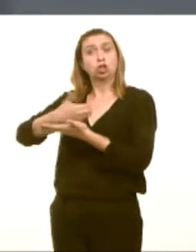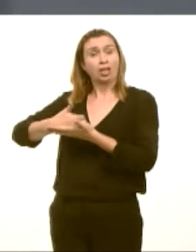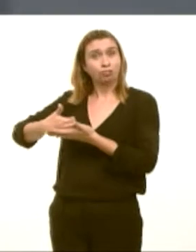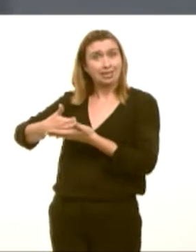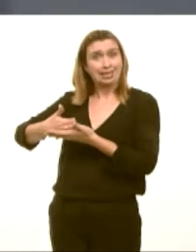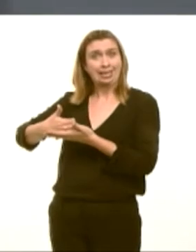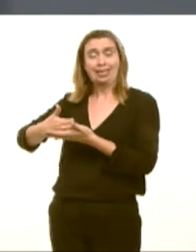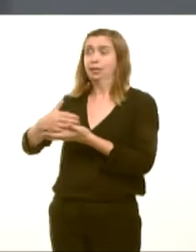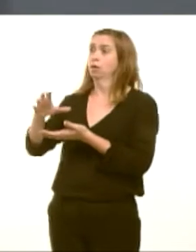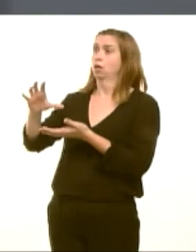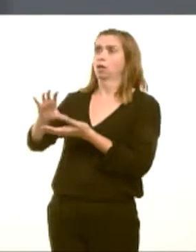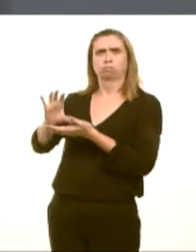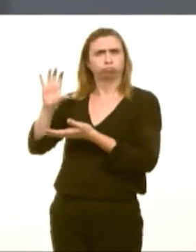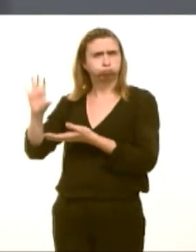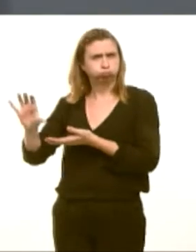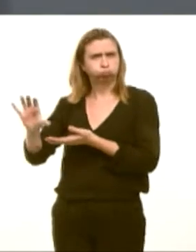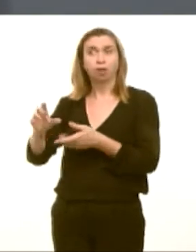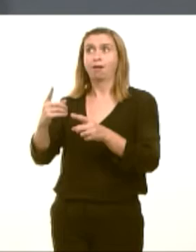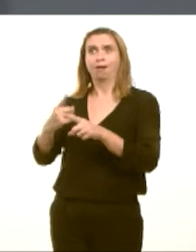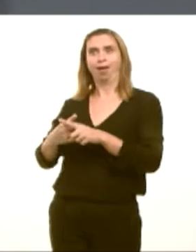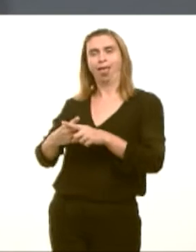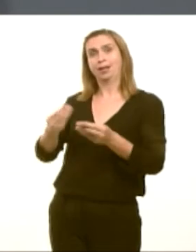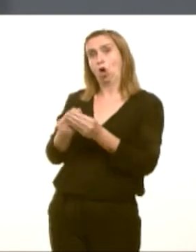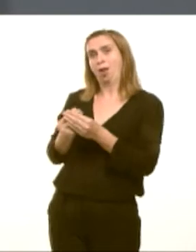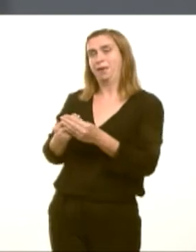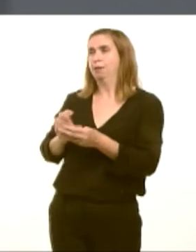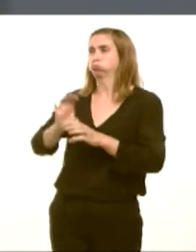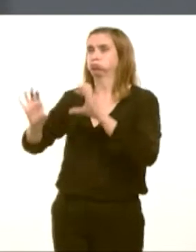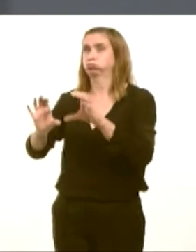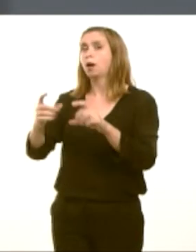As much as I support extra income coming to south-east Wales, to be fair, what efforts